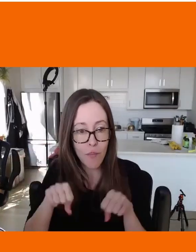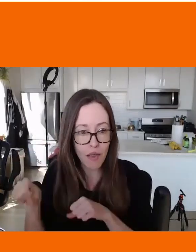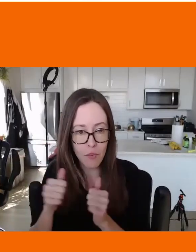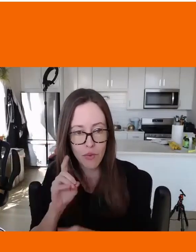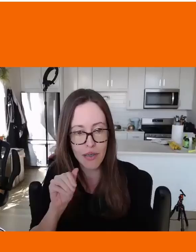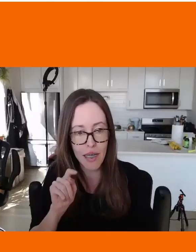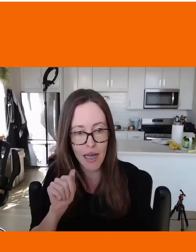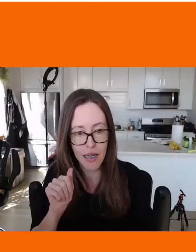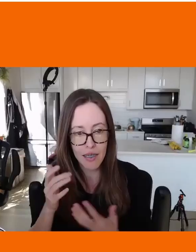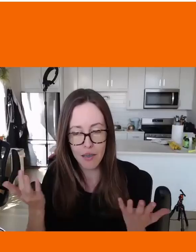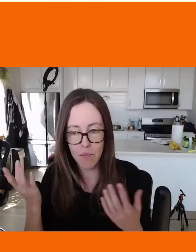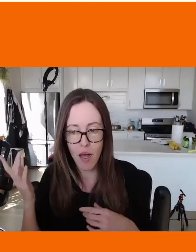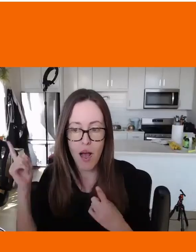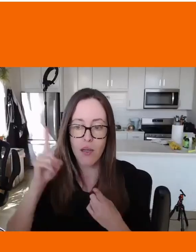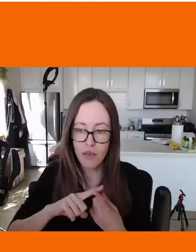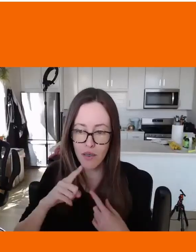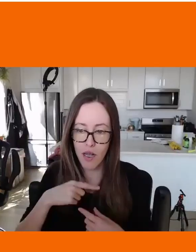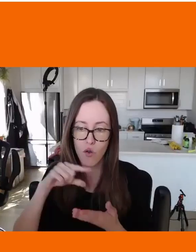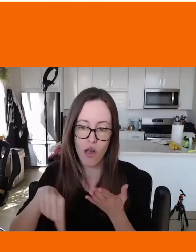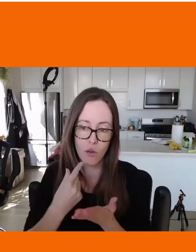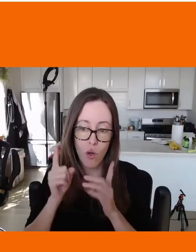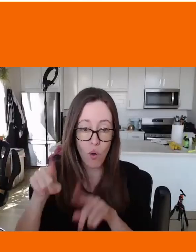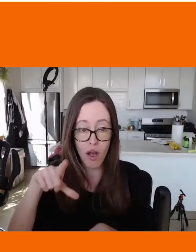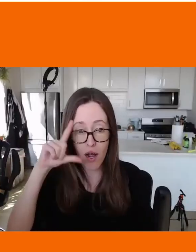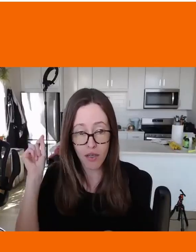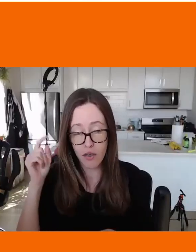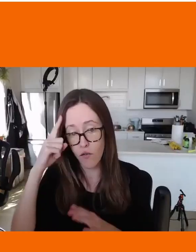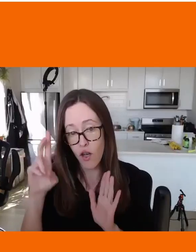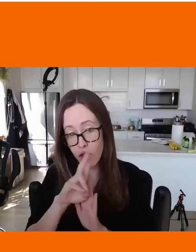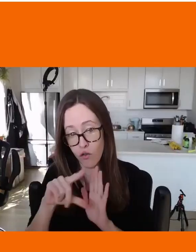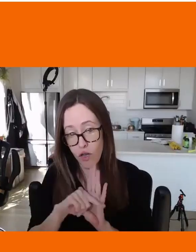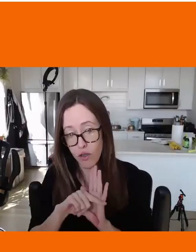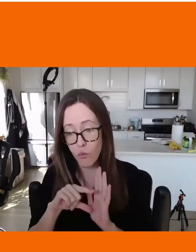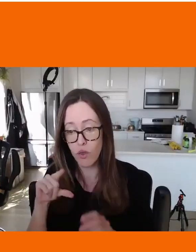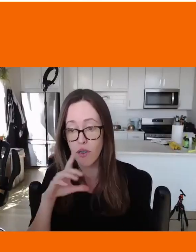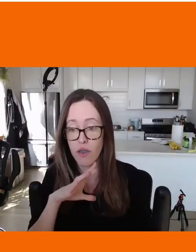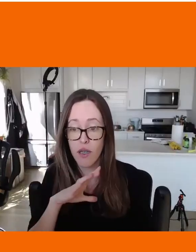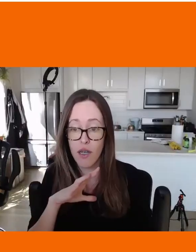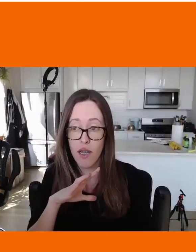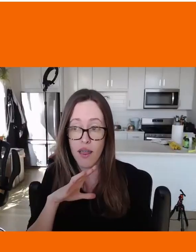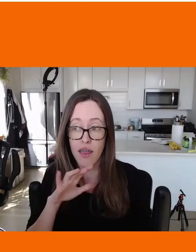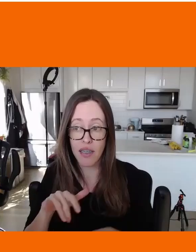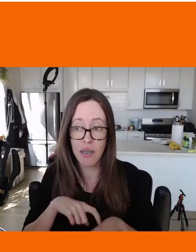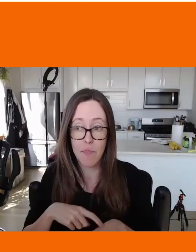So I didn't really know about the possibilities with data yet. That wasn't until I graduated high school and went to Gallaudet for my undergraduate.